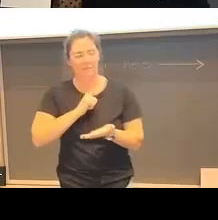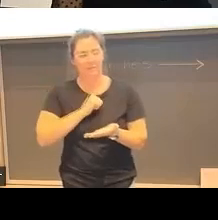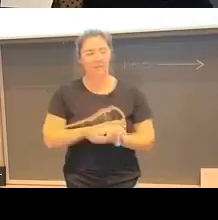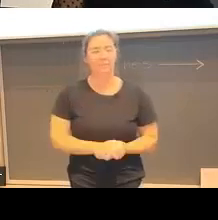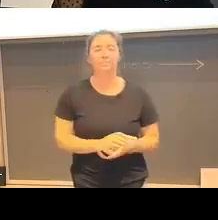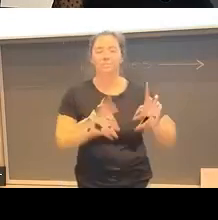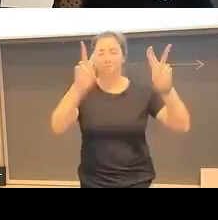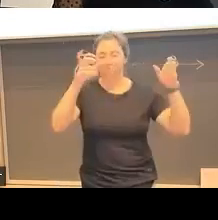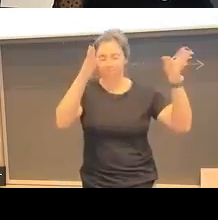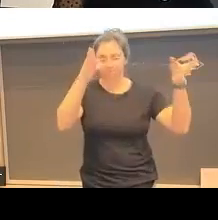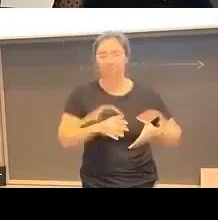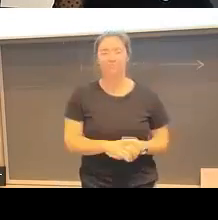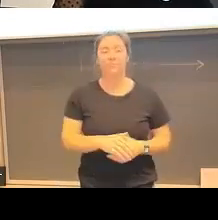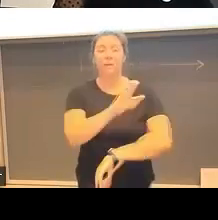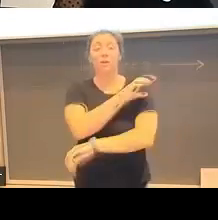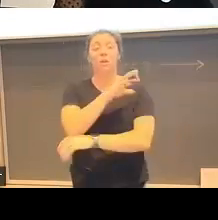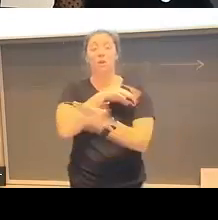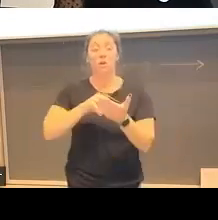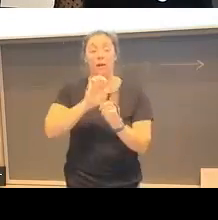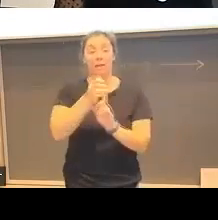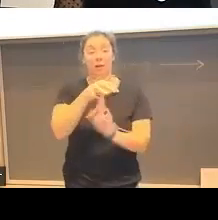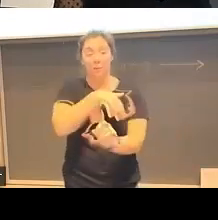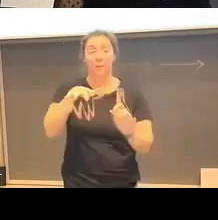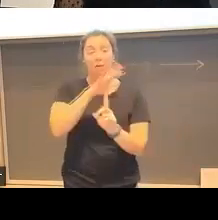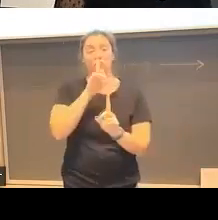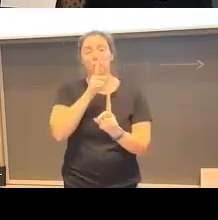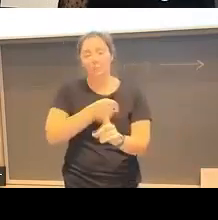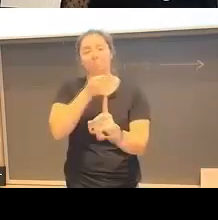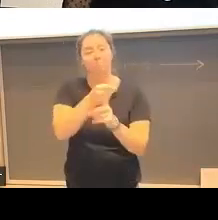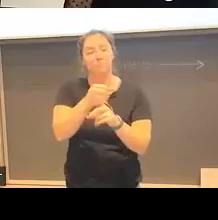learning environment substantially influences resident role how they function what they see